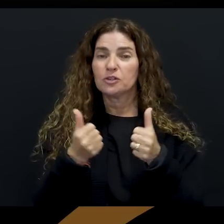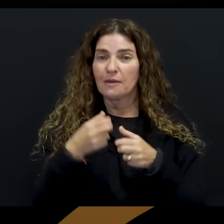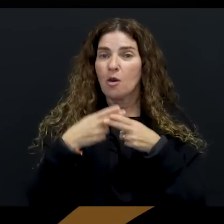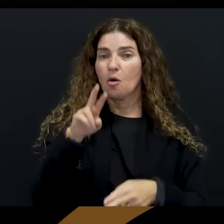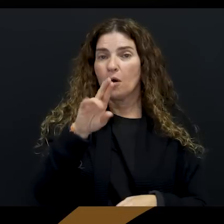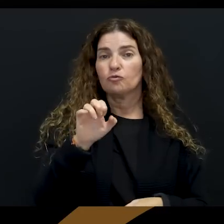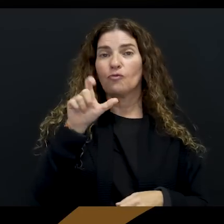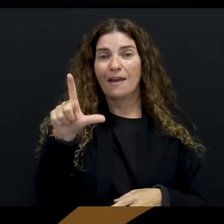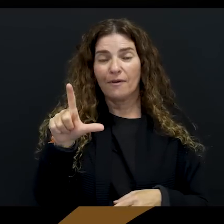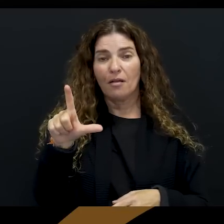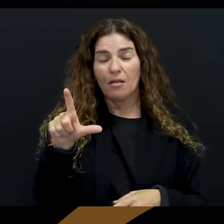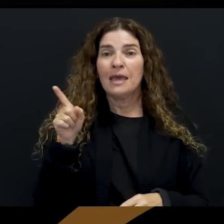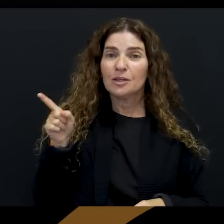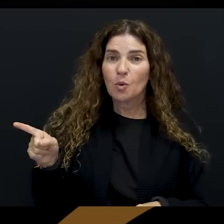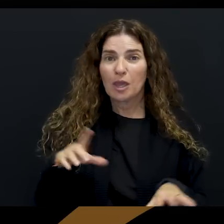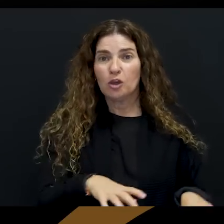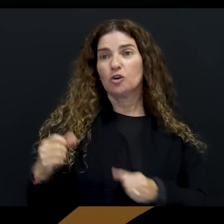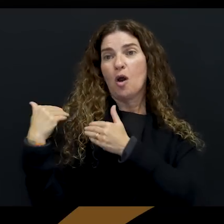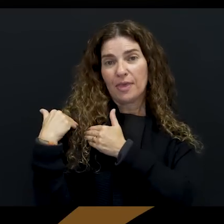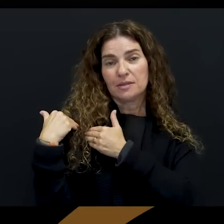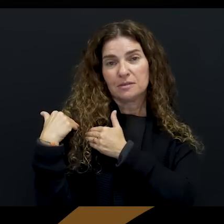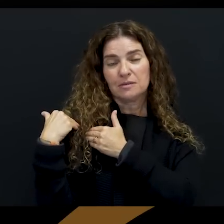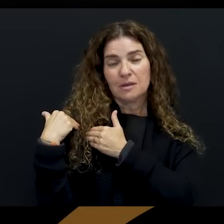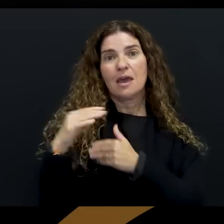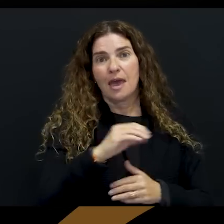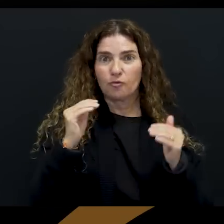Brian was able to take the accessibility of the platform to a whole new level,